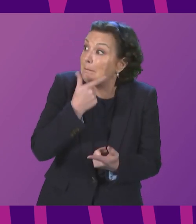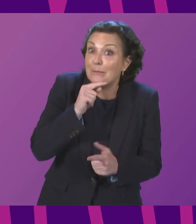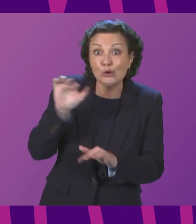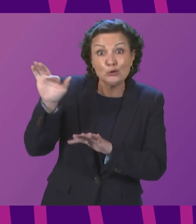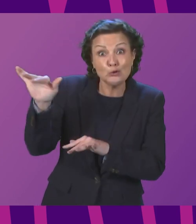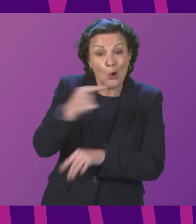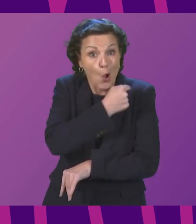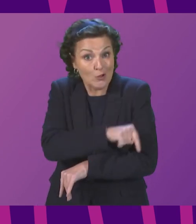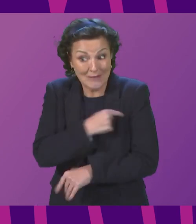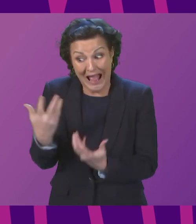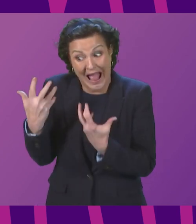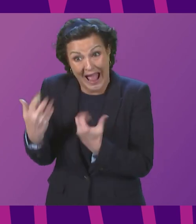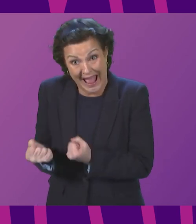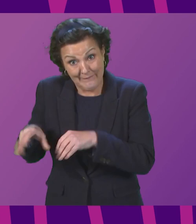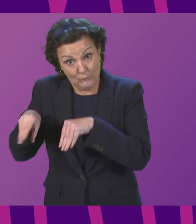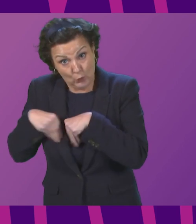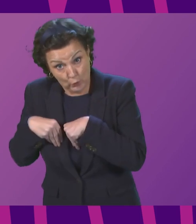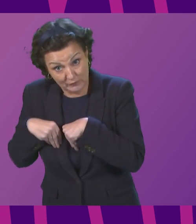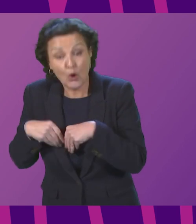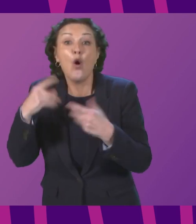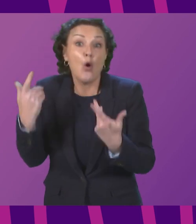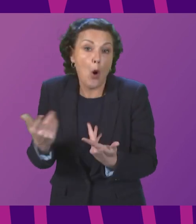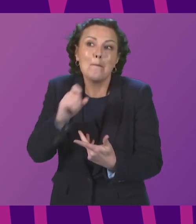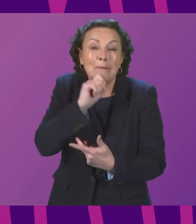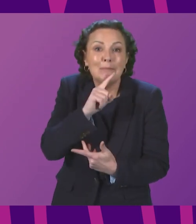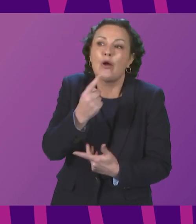versus people who are in hospital with Covid is not that I am not being transparent. It